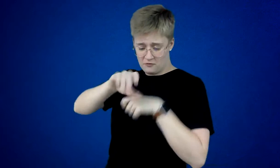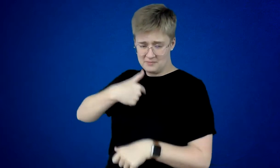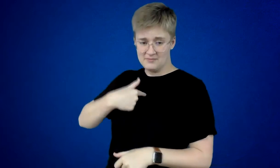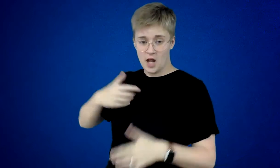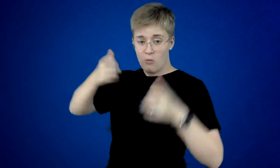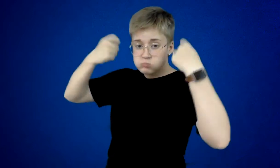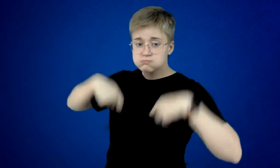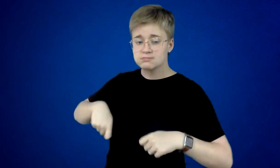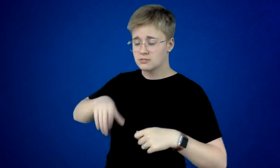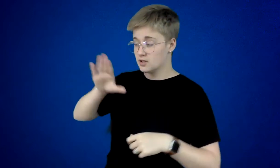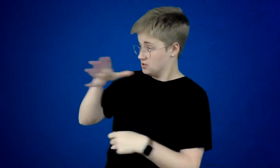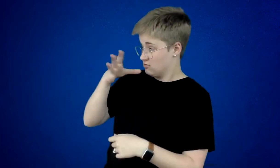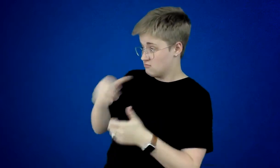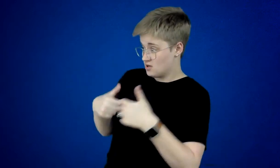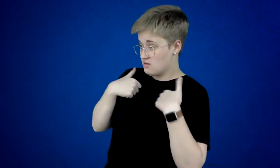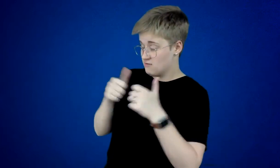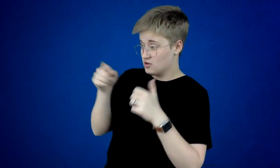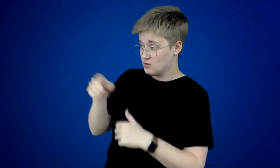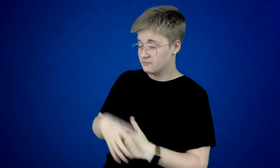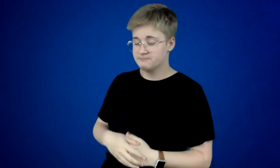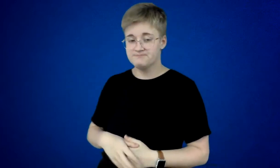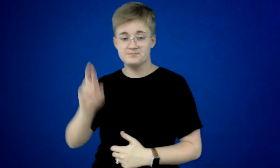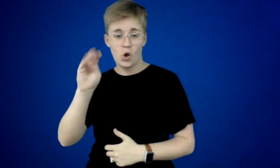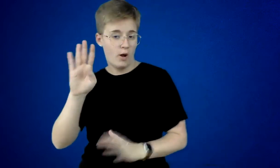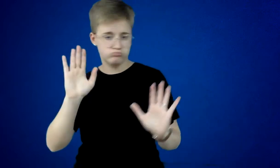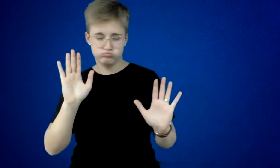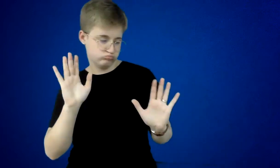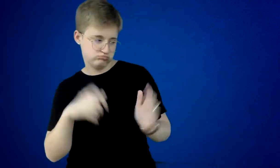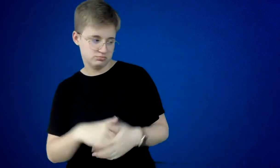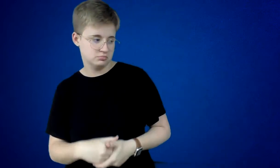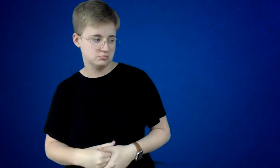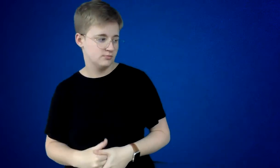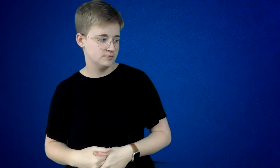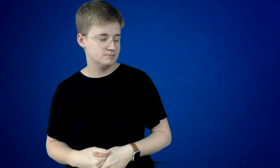Does your mother live with you?” Rob shook his head. “Naw,” he said.